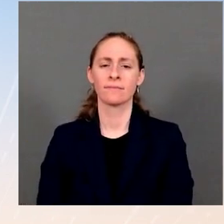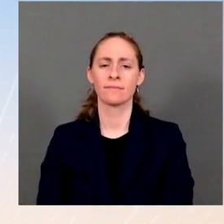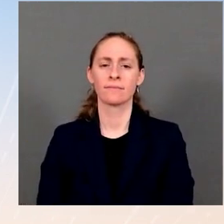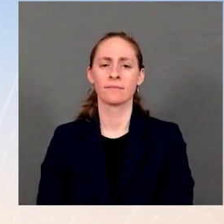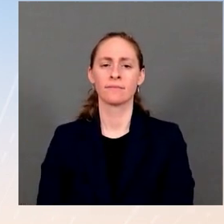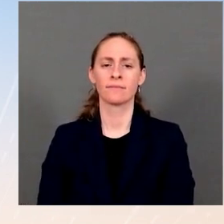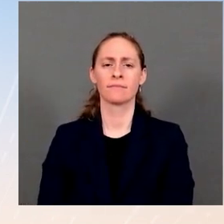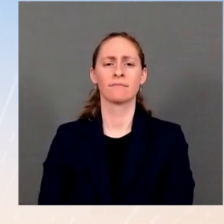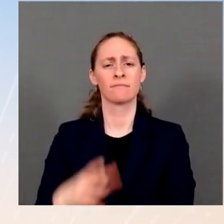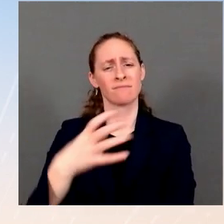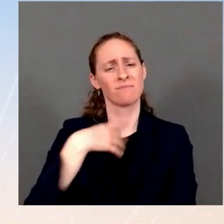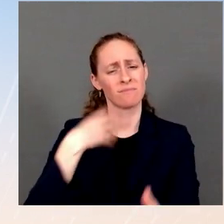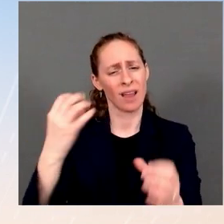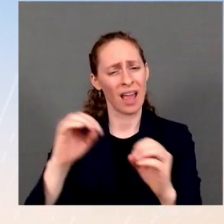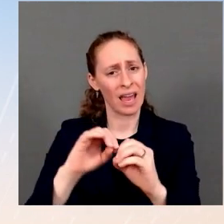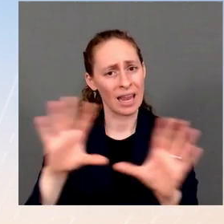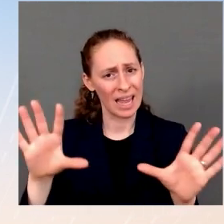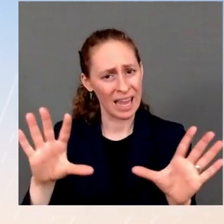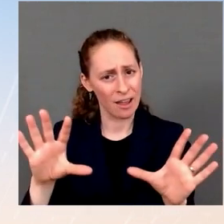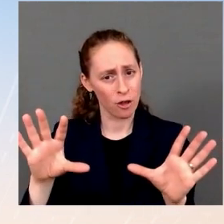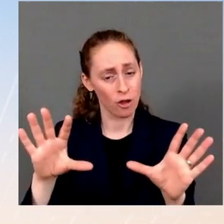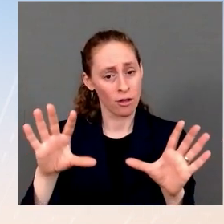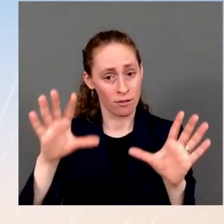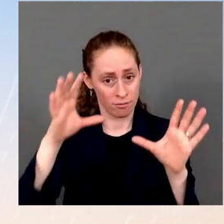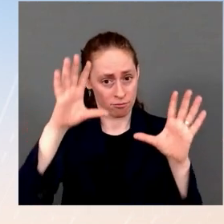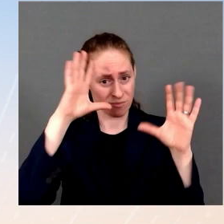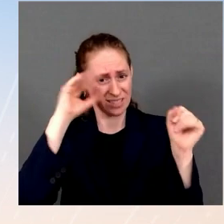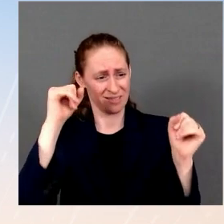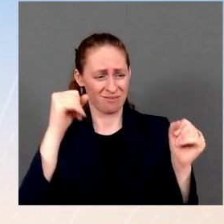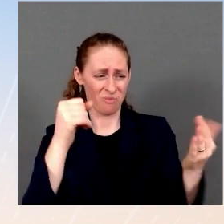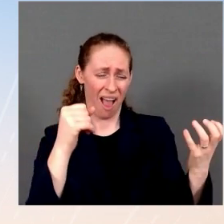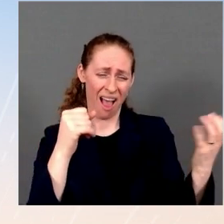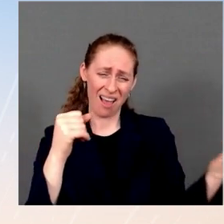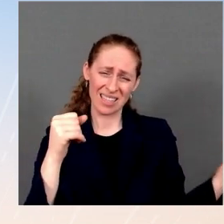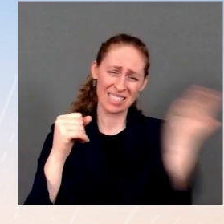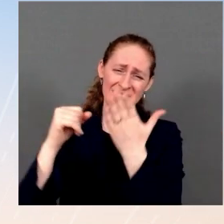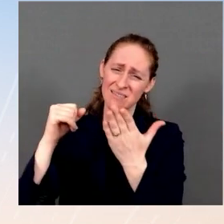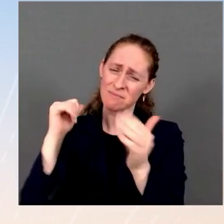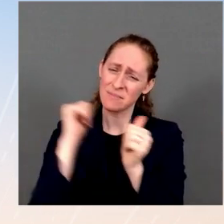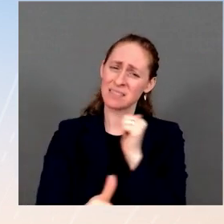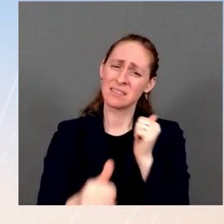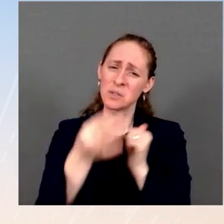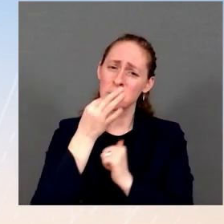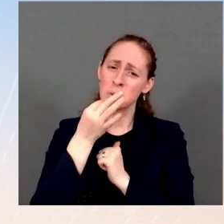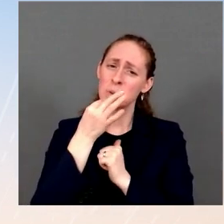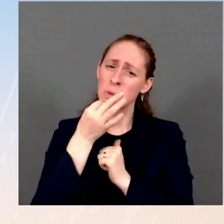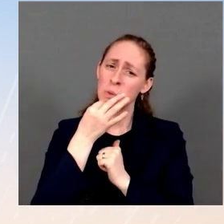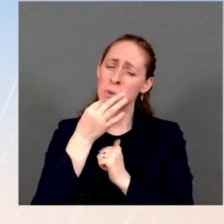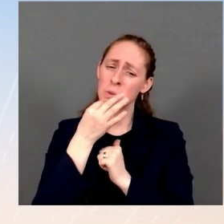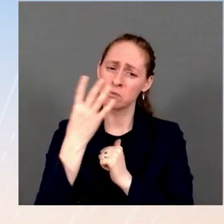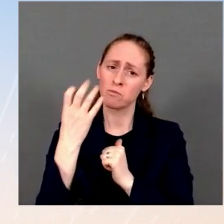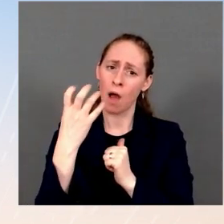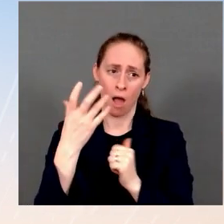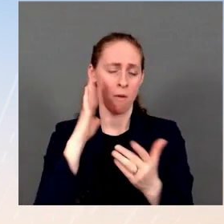we're talking about cutting costs for American families. We're talking about childcare, eldercare. We're talking about prescription drugs --